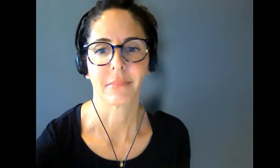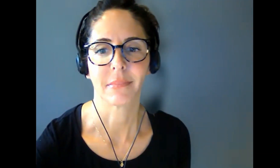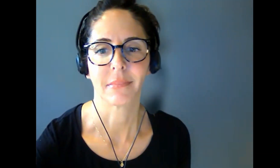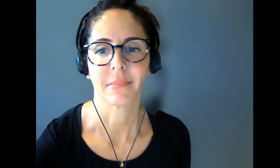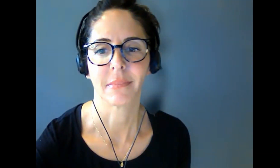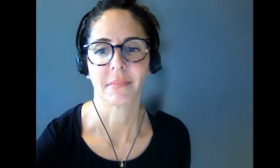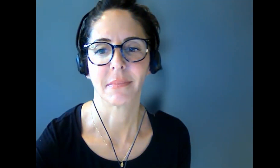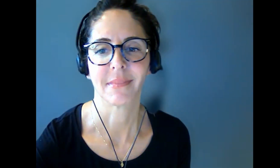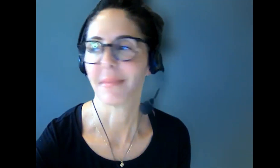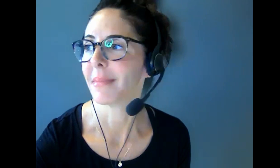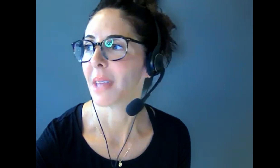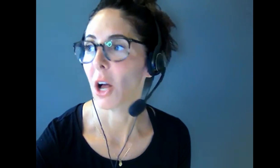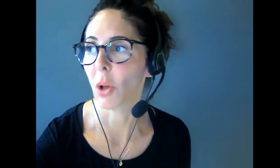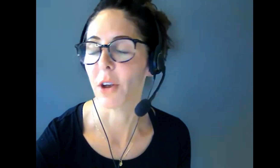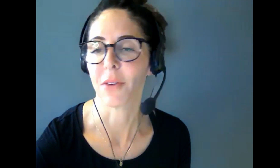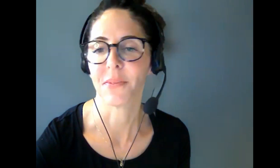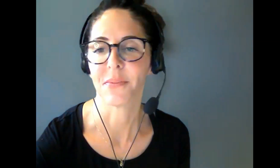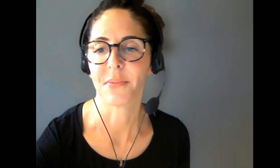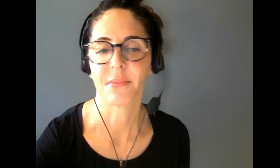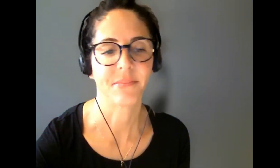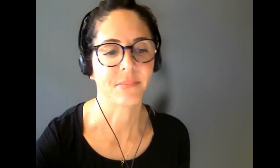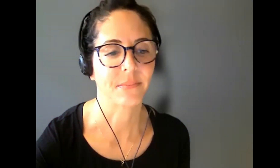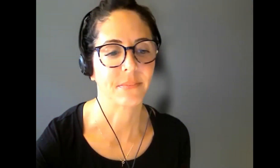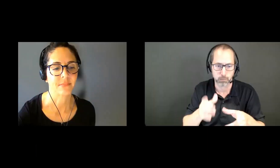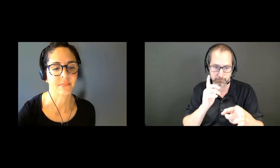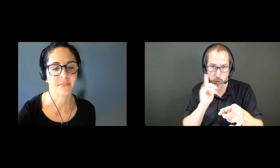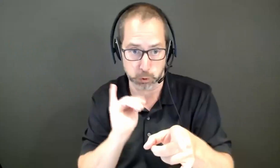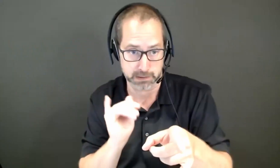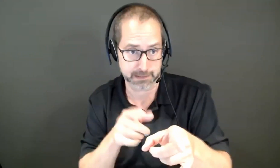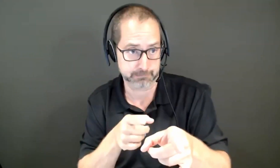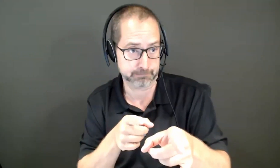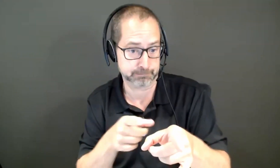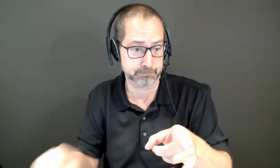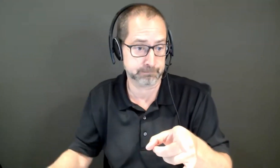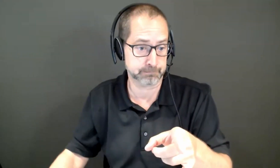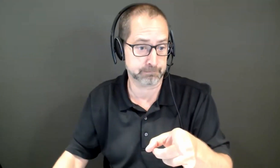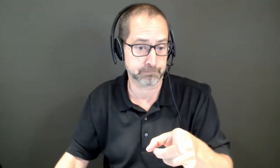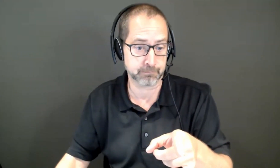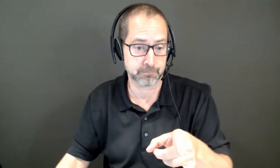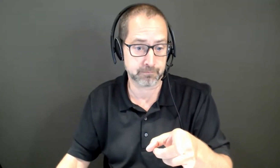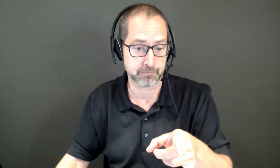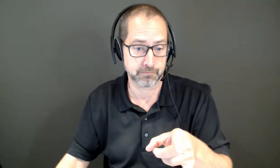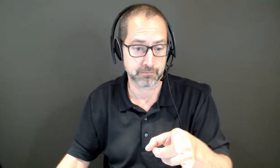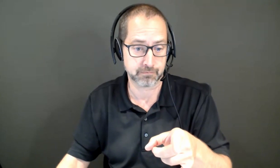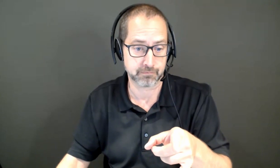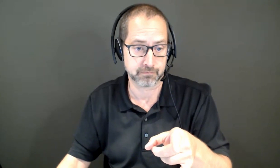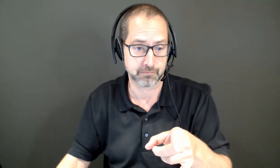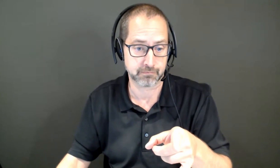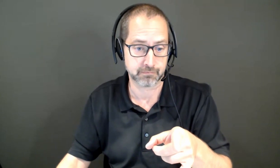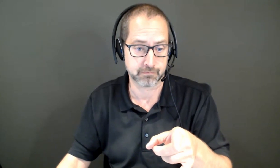This is what it looks like, it's an abalone shell and we put the four sacred medicines. And you can